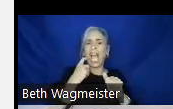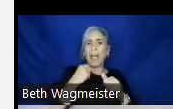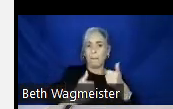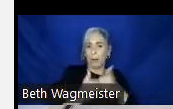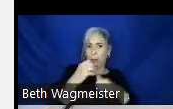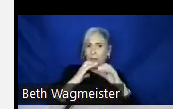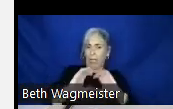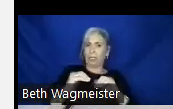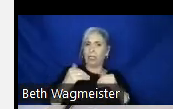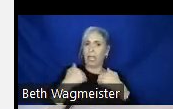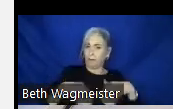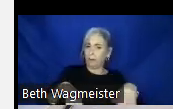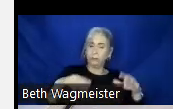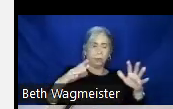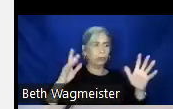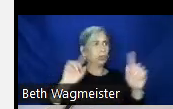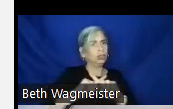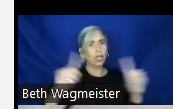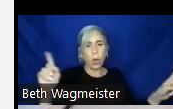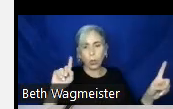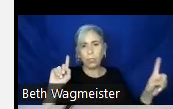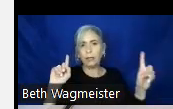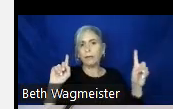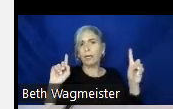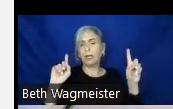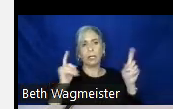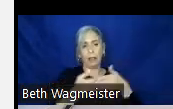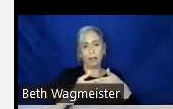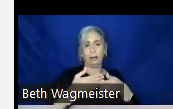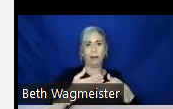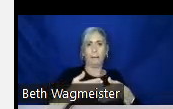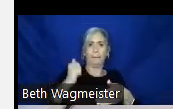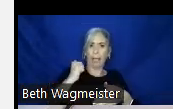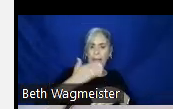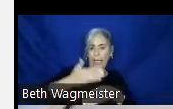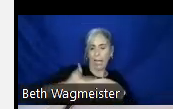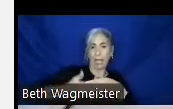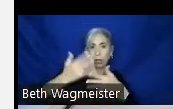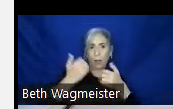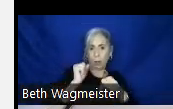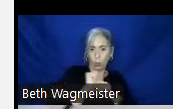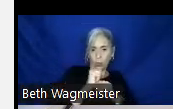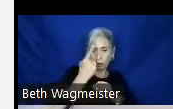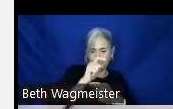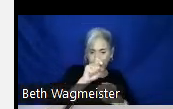clients have a back end they log into because they want to make it work specifically for their use